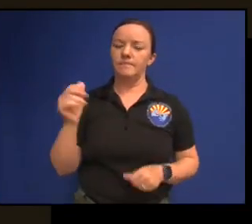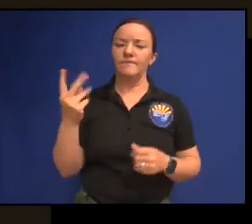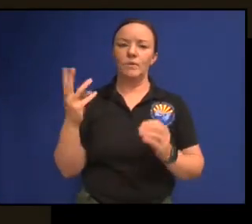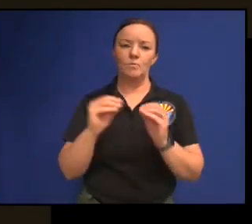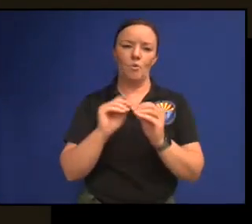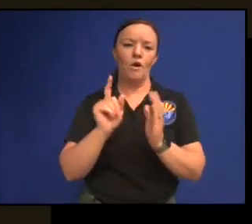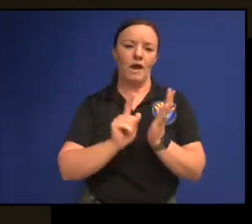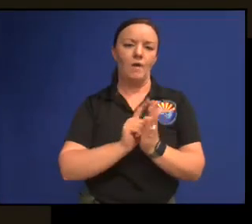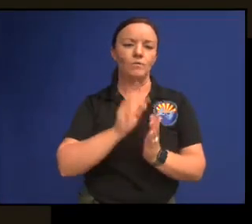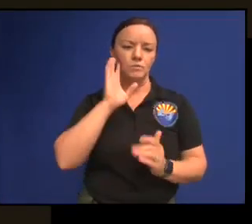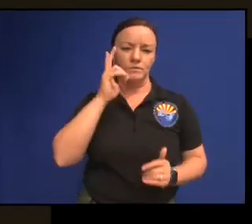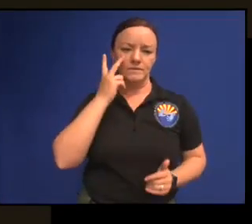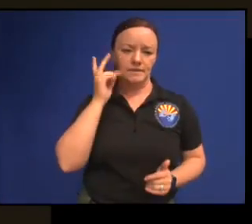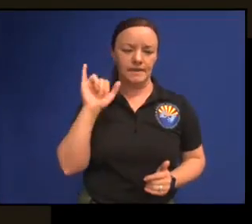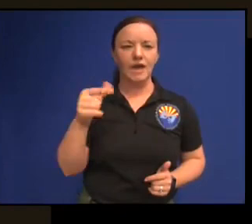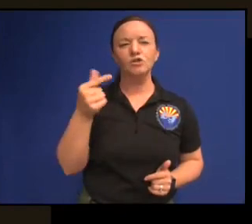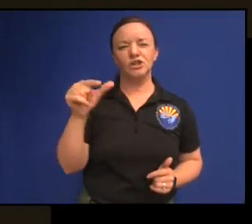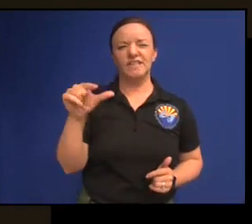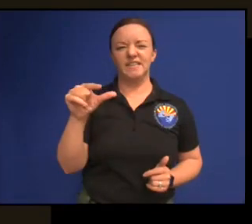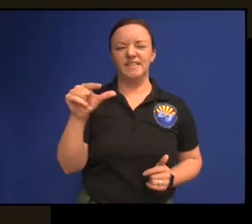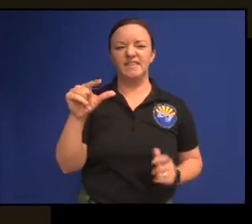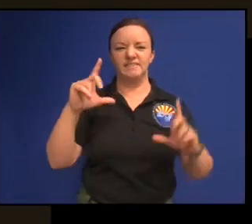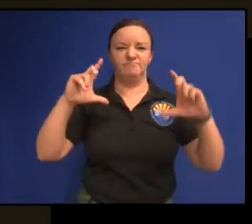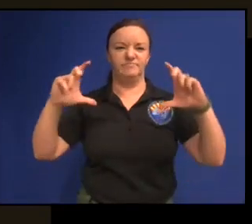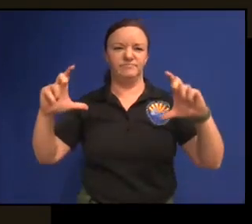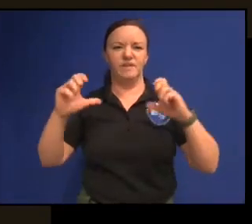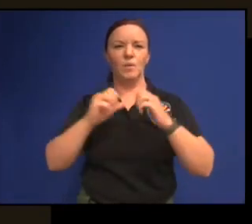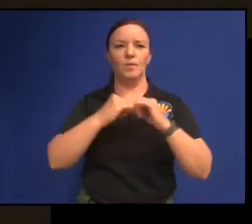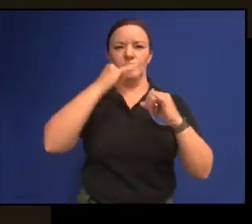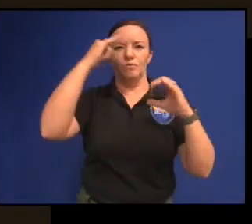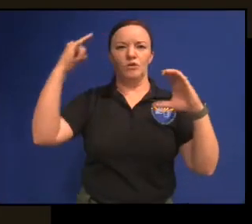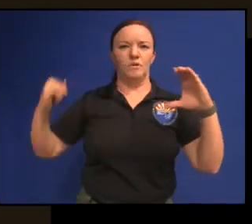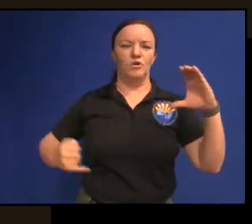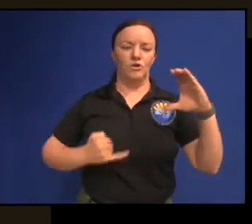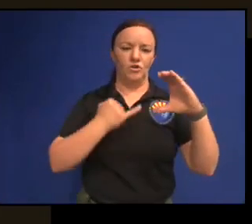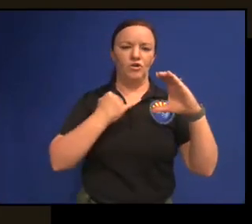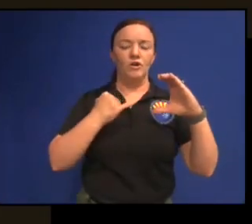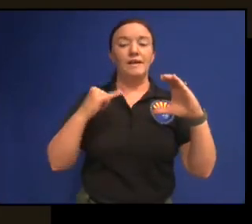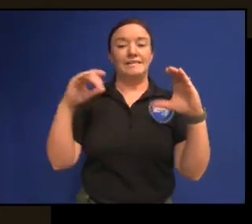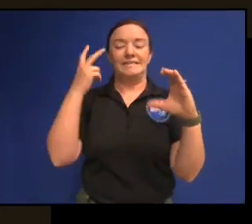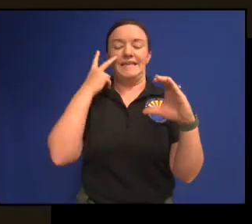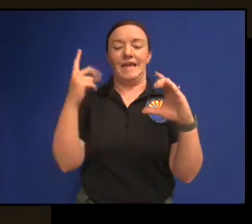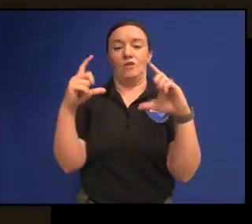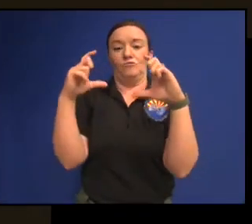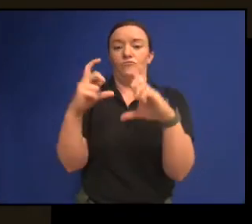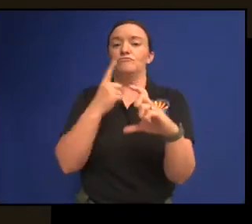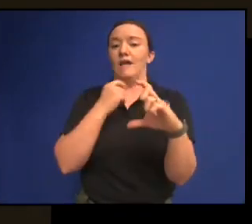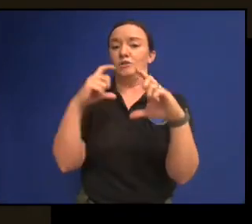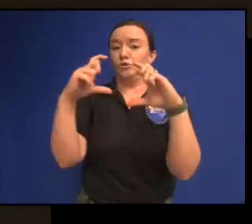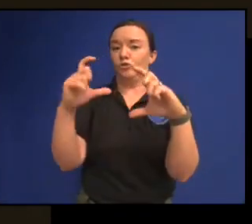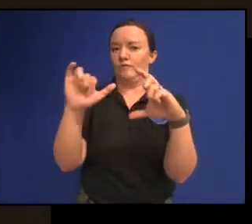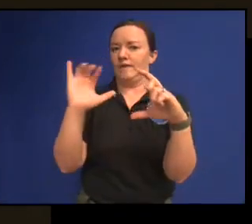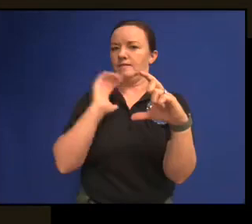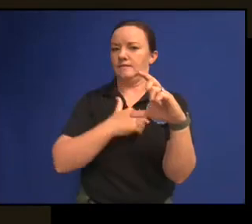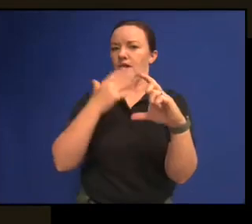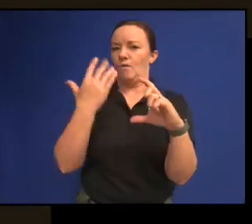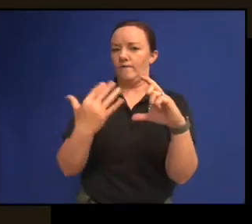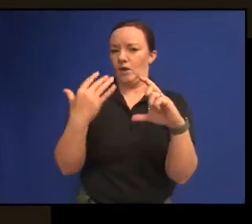THAT GREEN AREA WITH THE FIRE PERIMETERS OVERLAID IN THE RED CIRCLE.